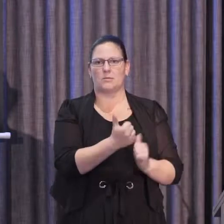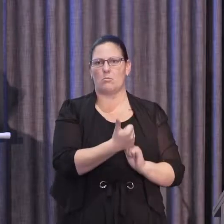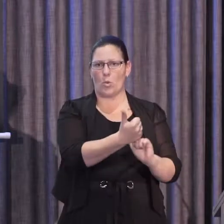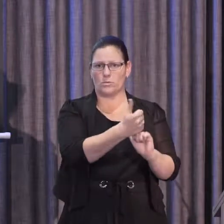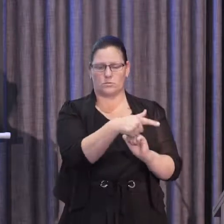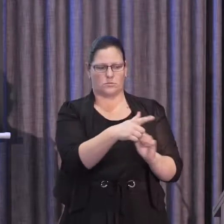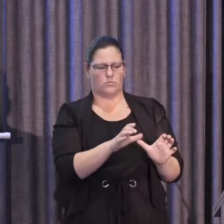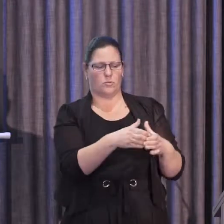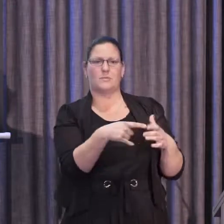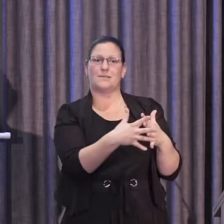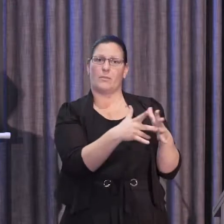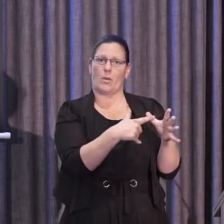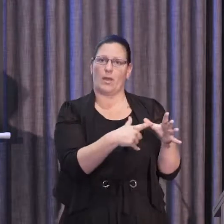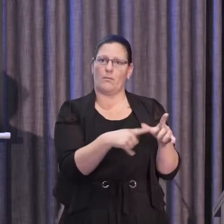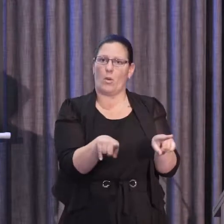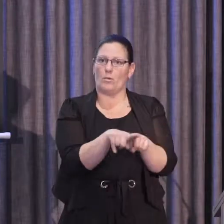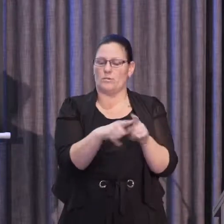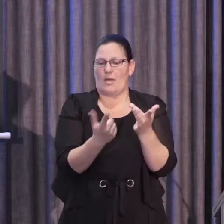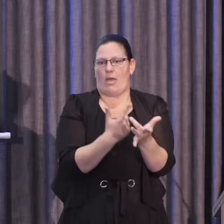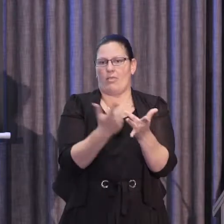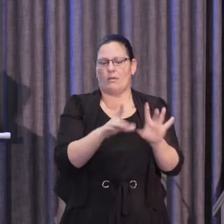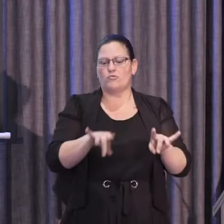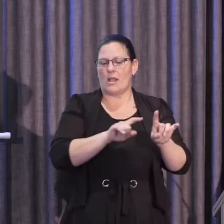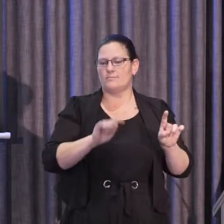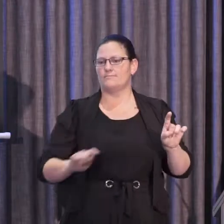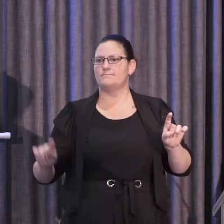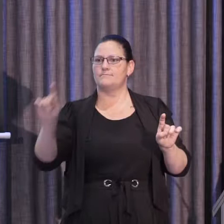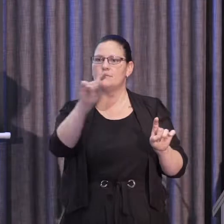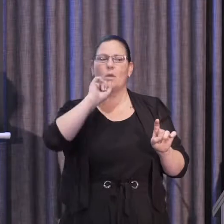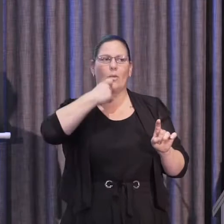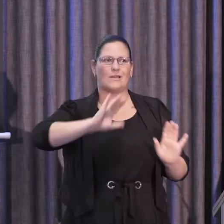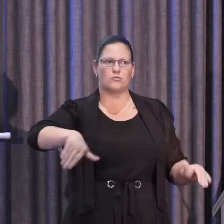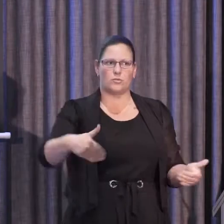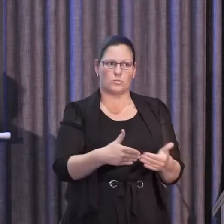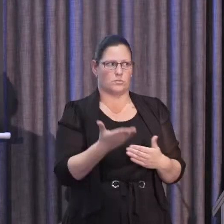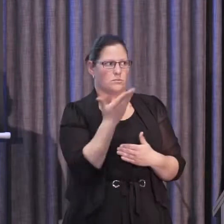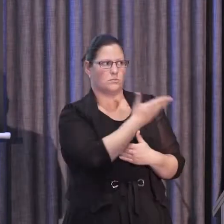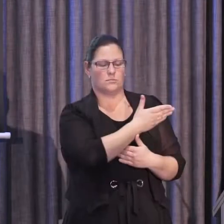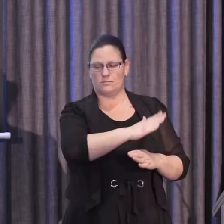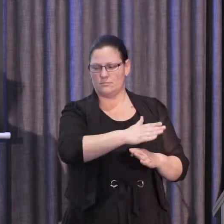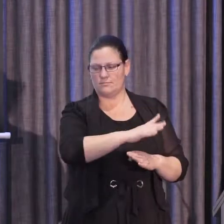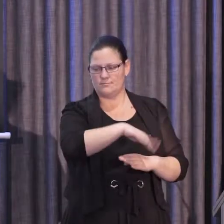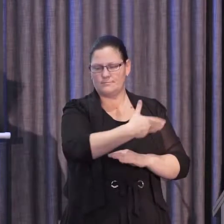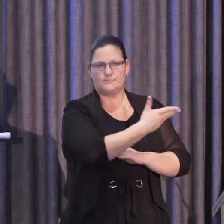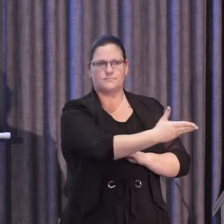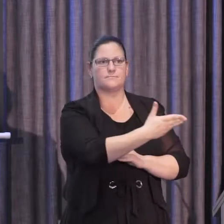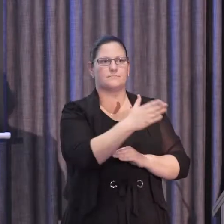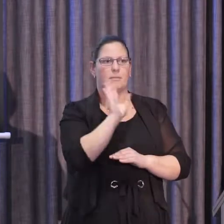So, I'd like to introduce you now to our next speaker. I'd like you to welcome Hellen Nise.